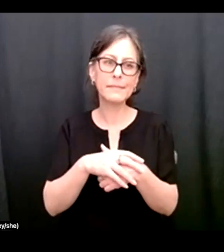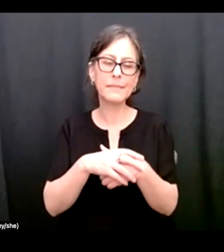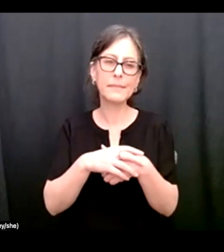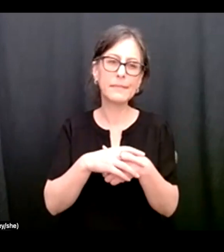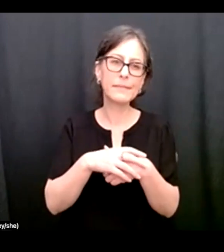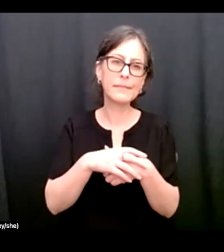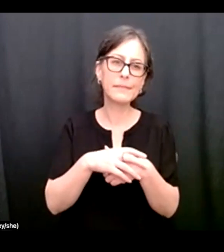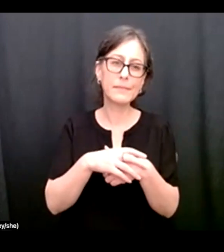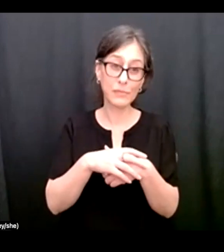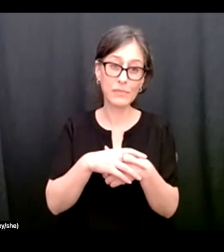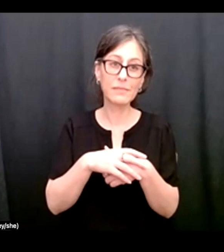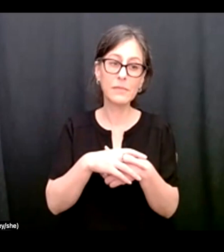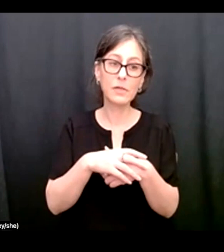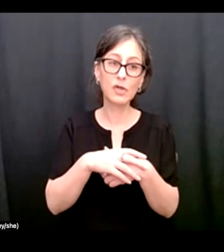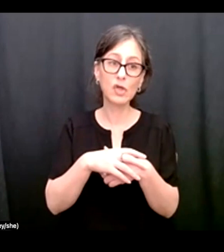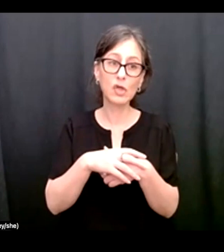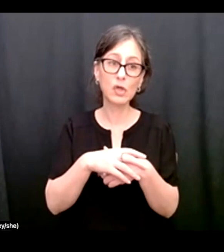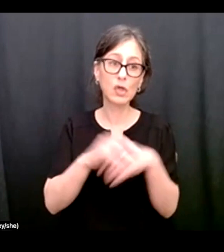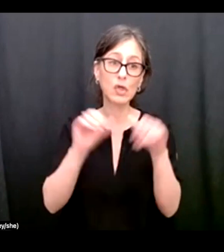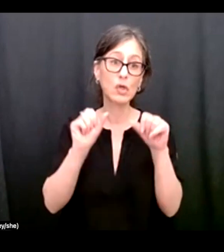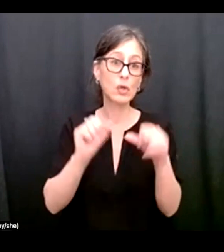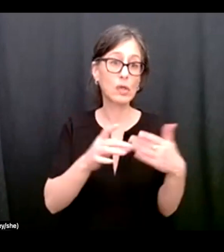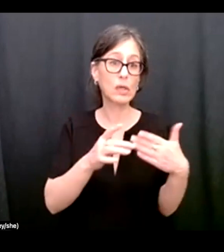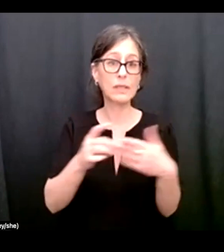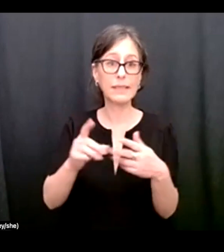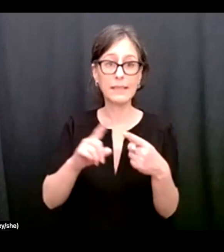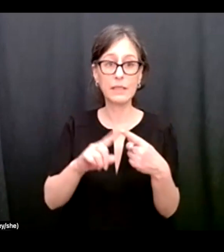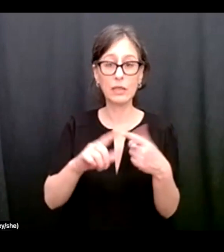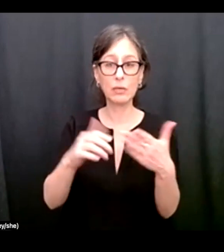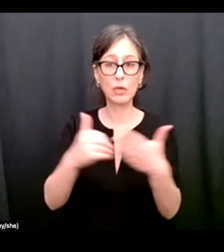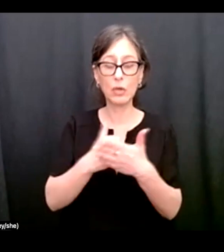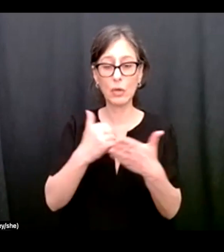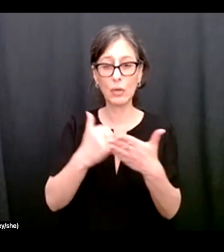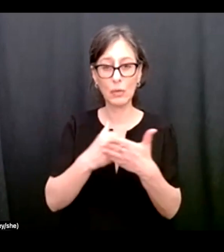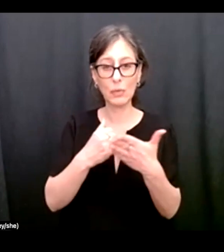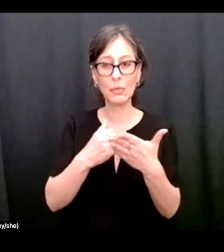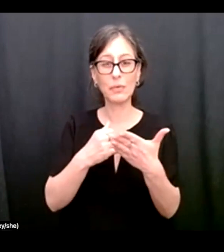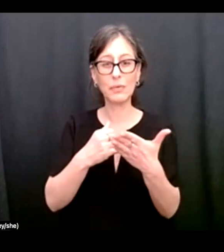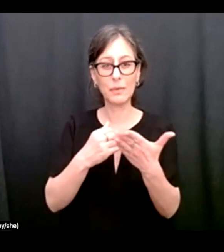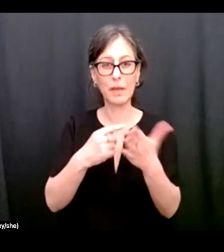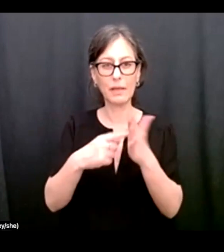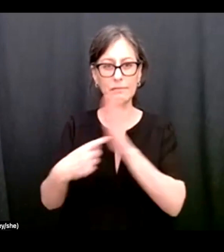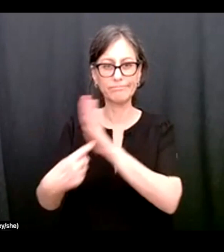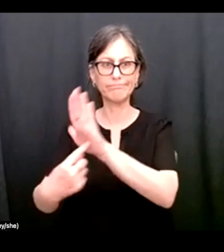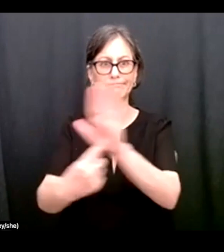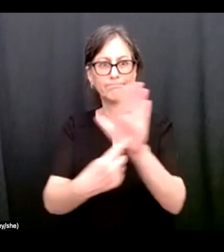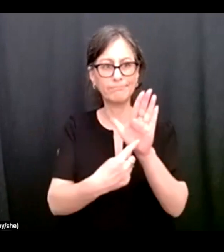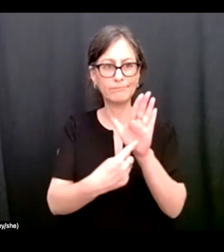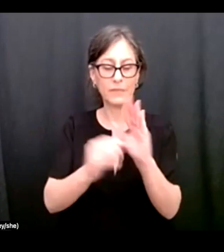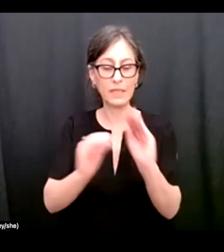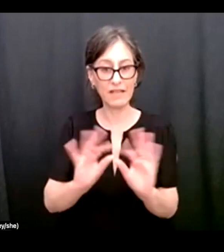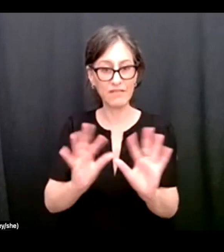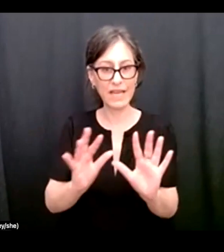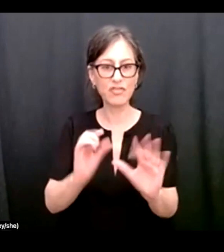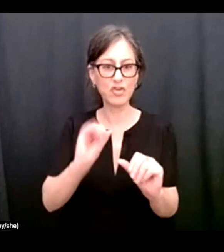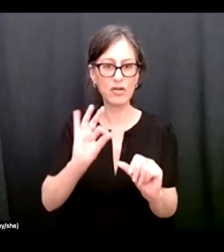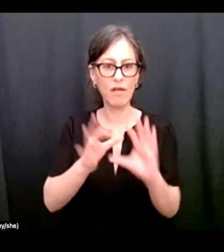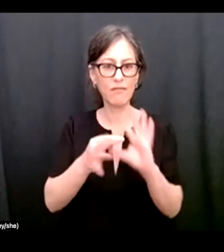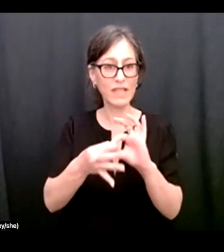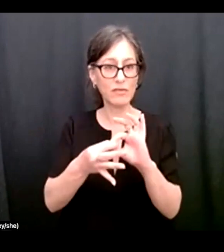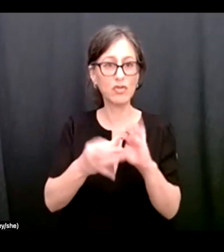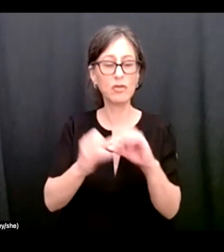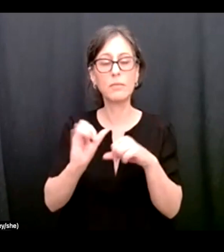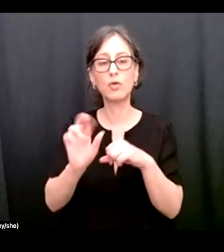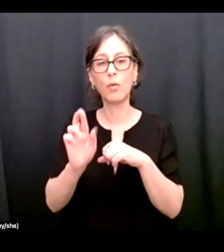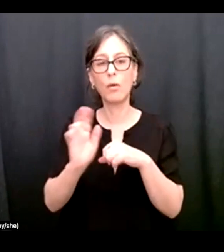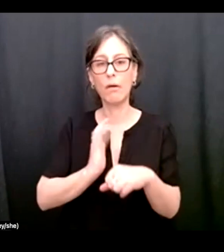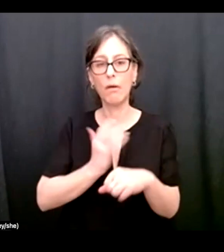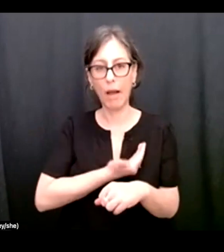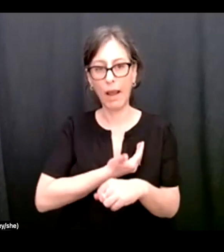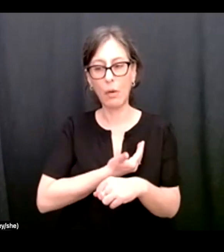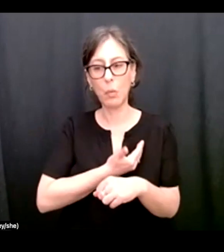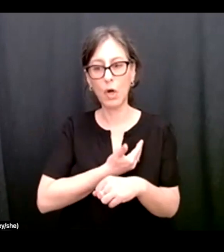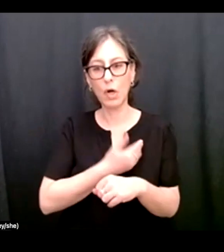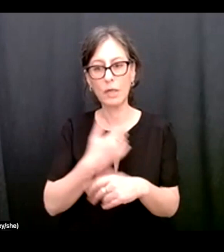could perhaps lead to new illumination of, you know, our relationships or our